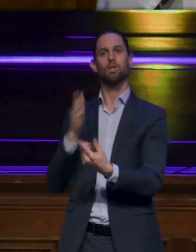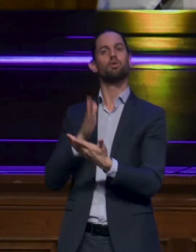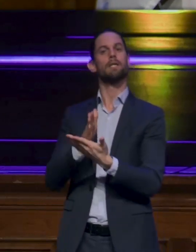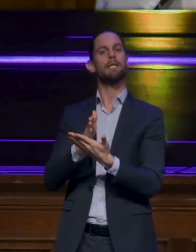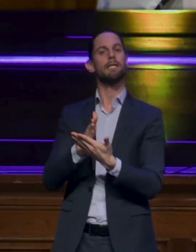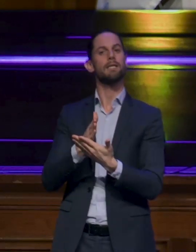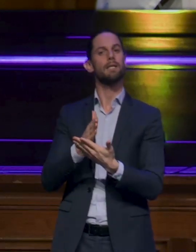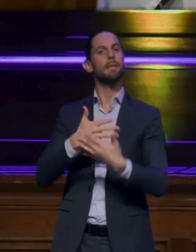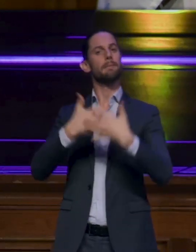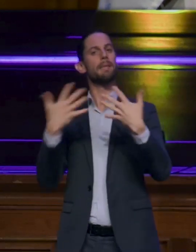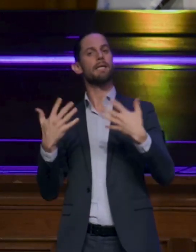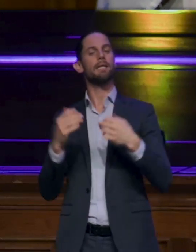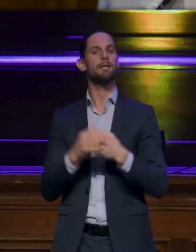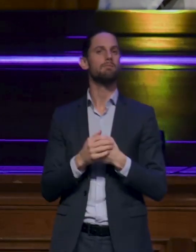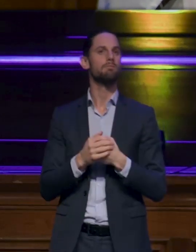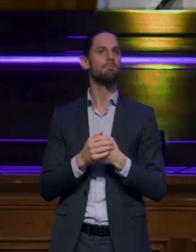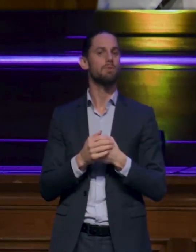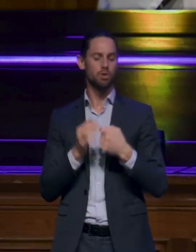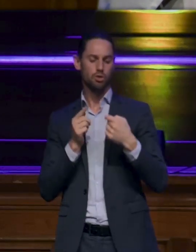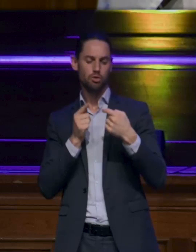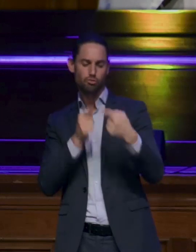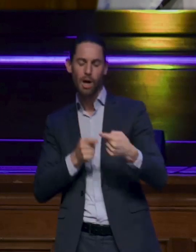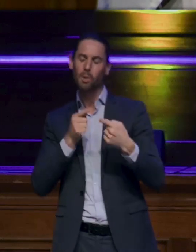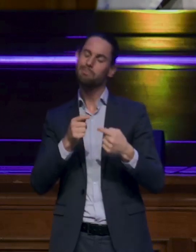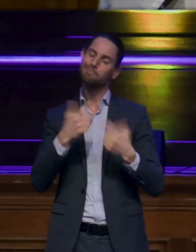acknowledging we have made progress when I was a candidate 10 years ago I still